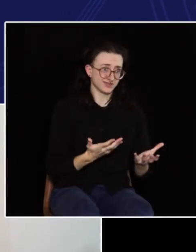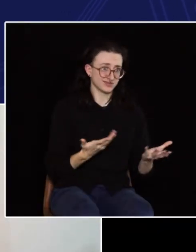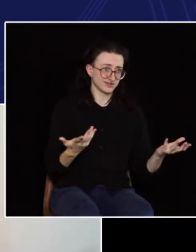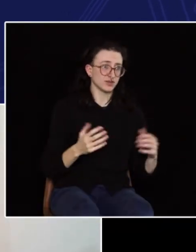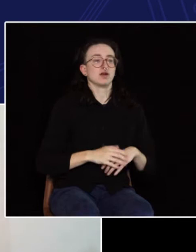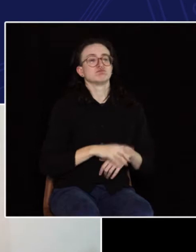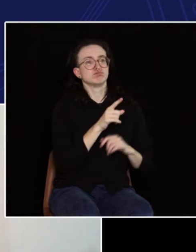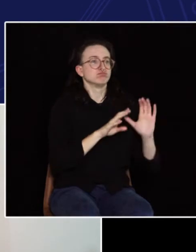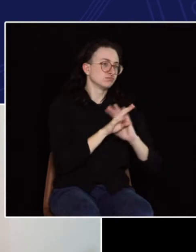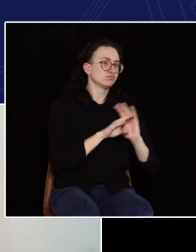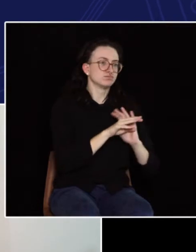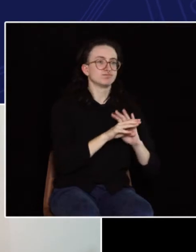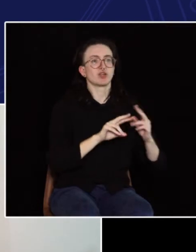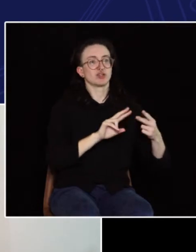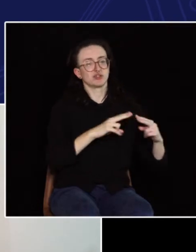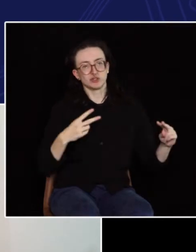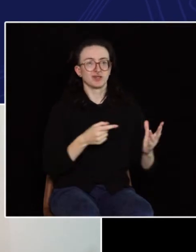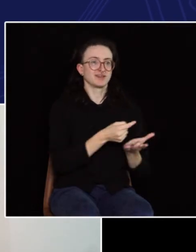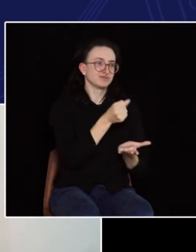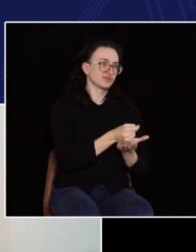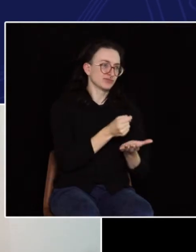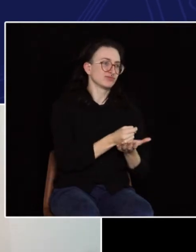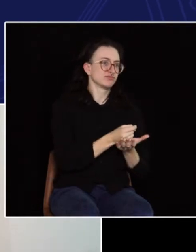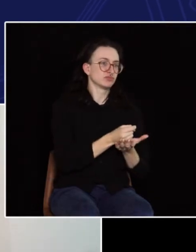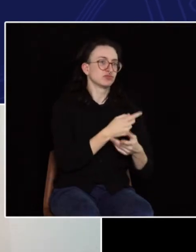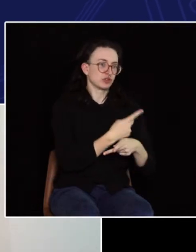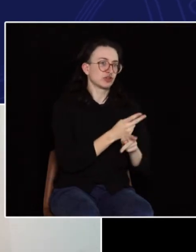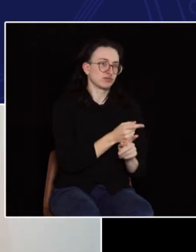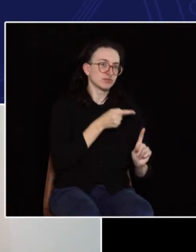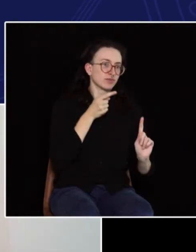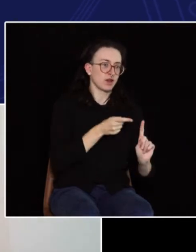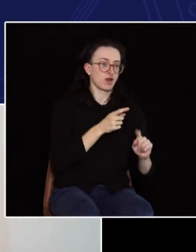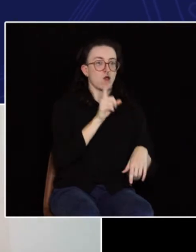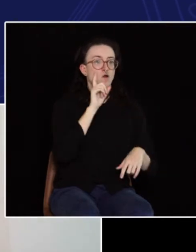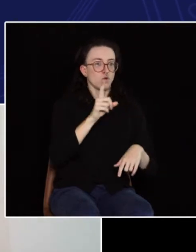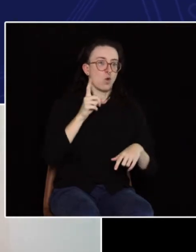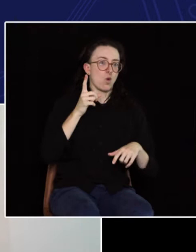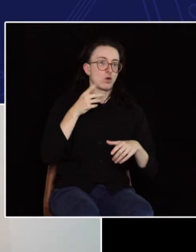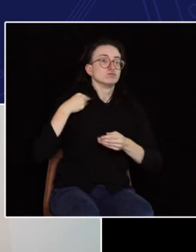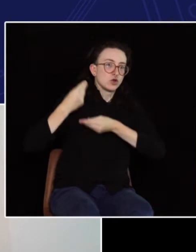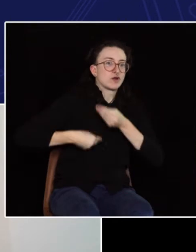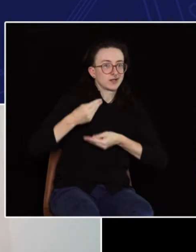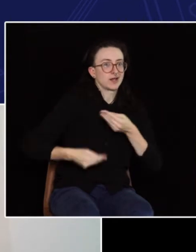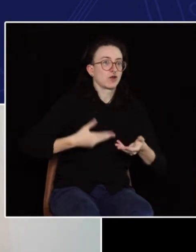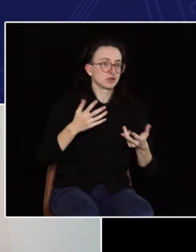developing gene therapy products for hereditary gene --